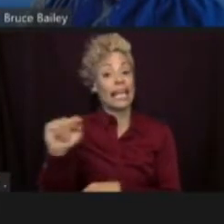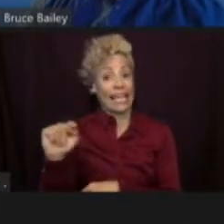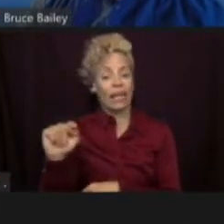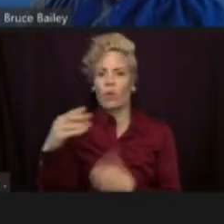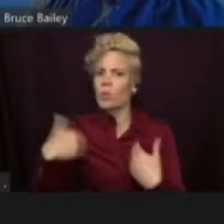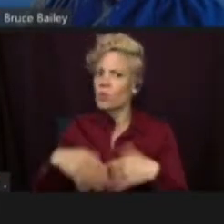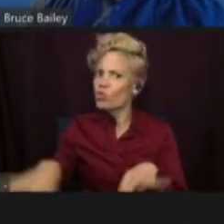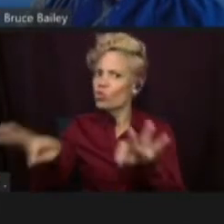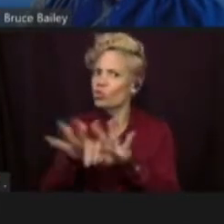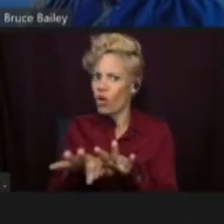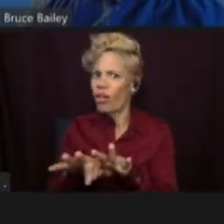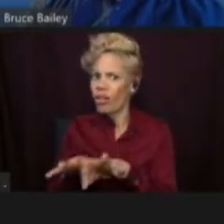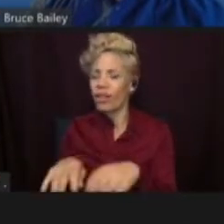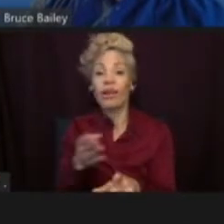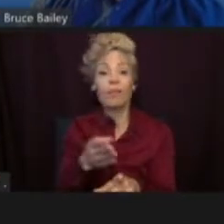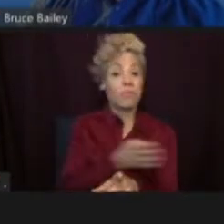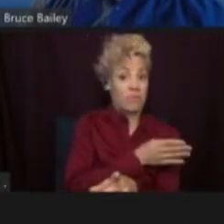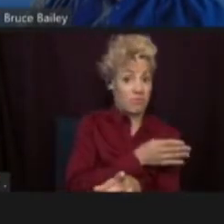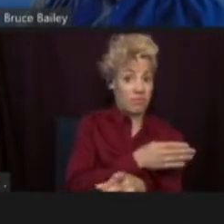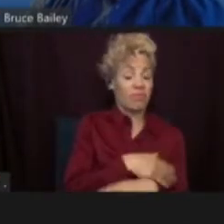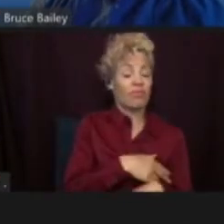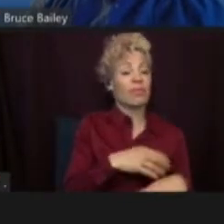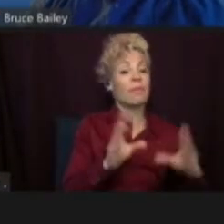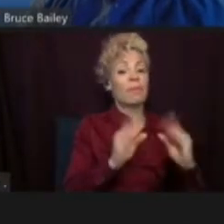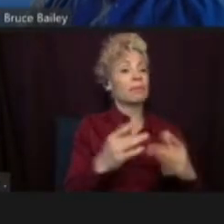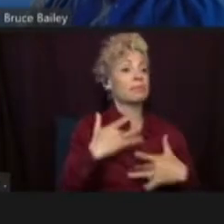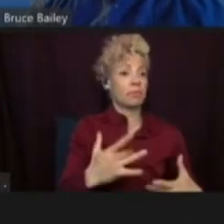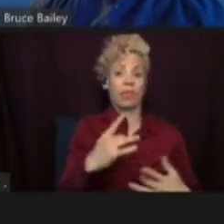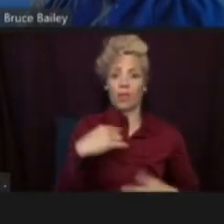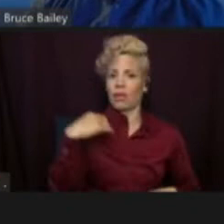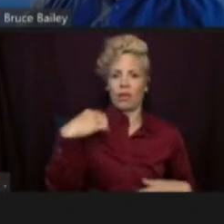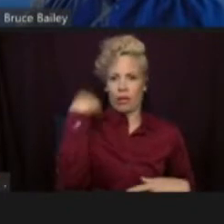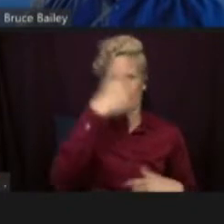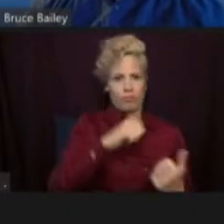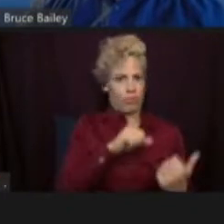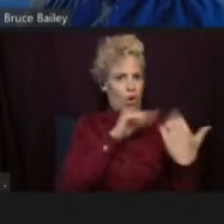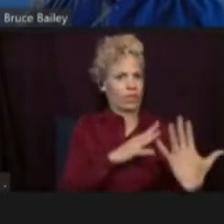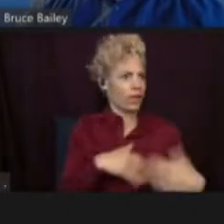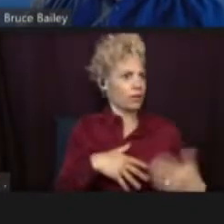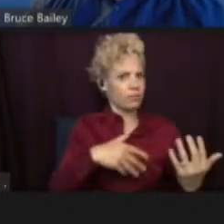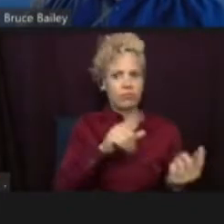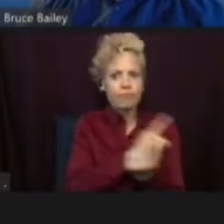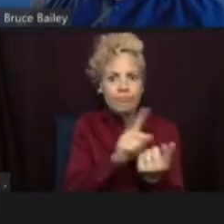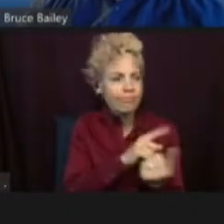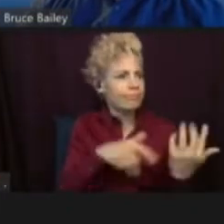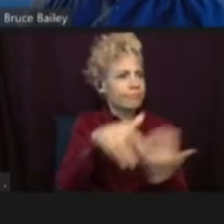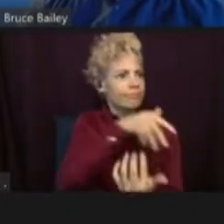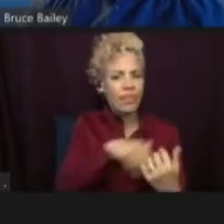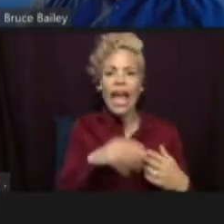Where formerly meetings were only usually in person, and you had all the limitations the budget, time, getting people there,